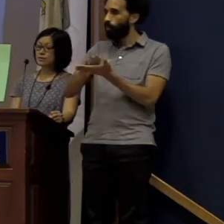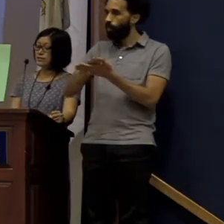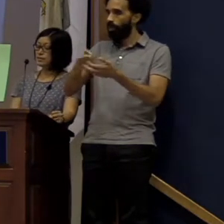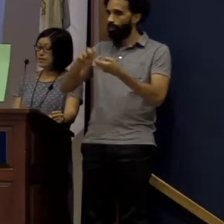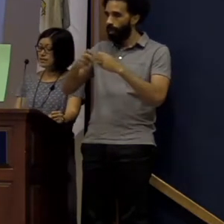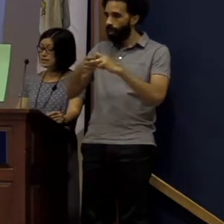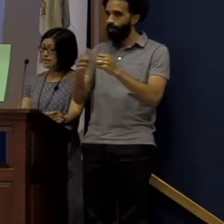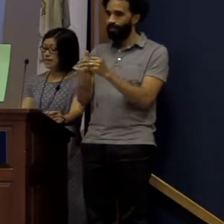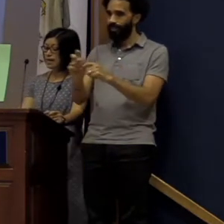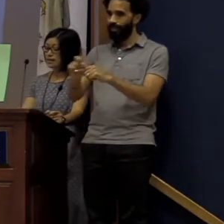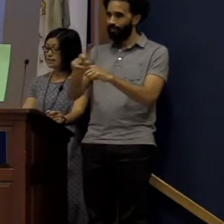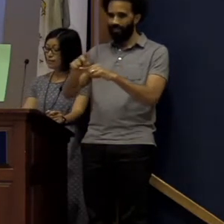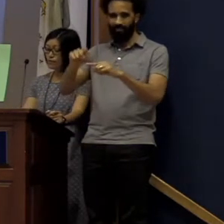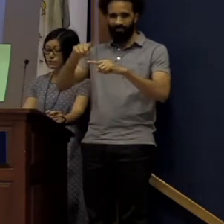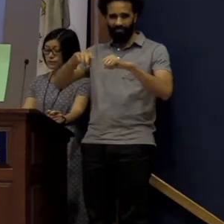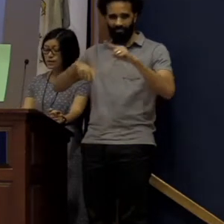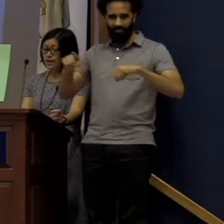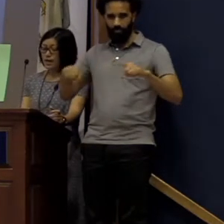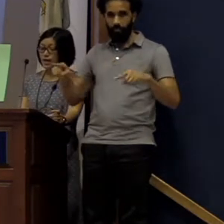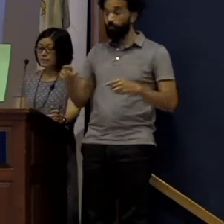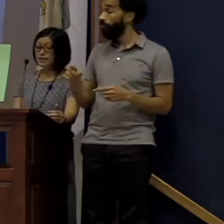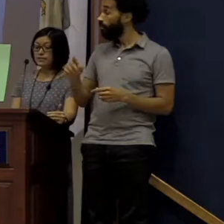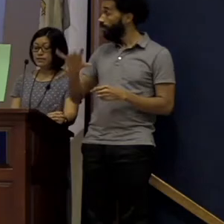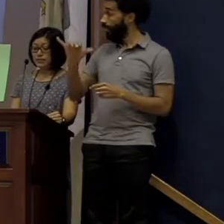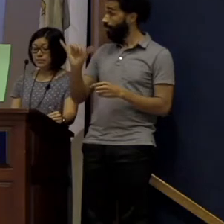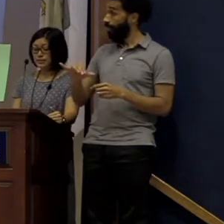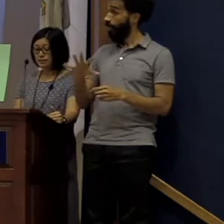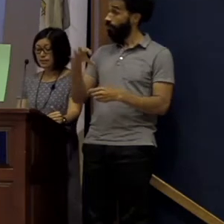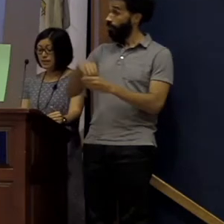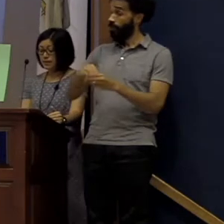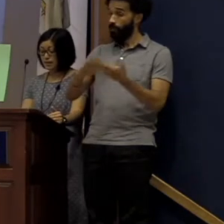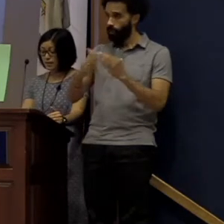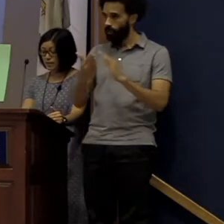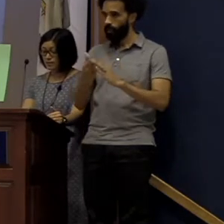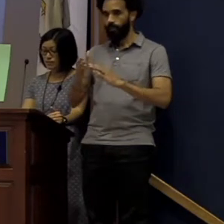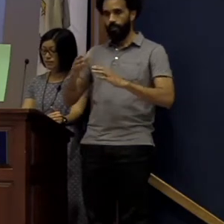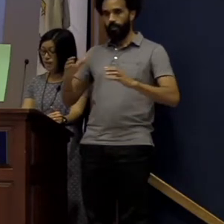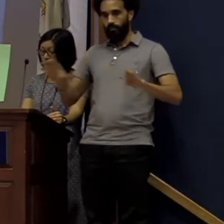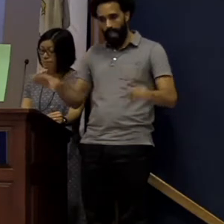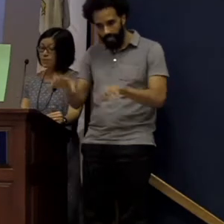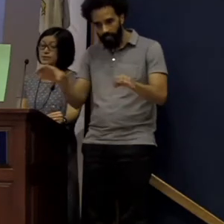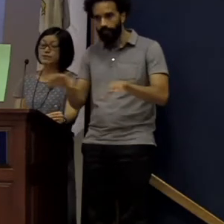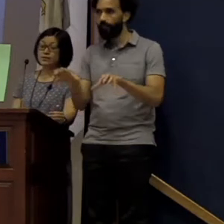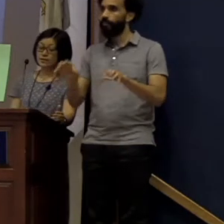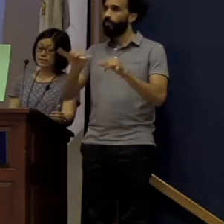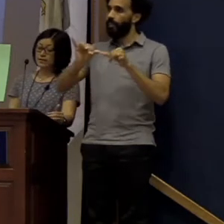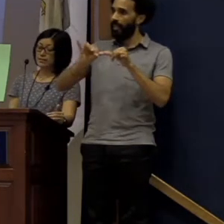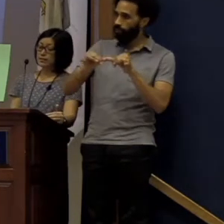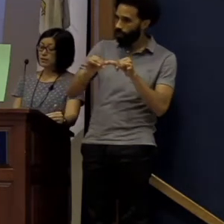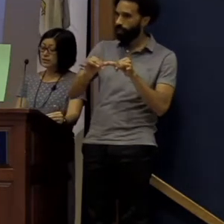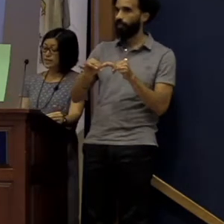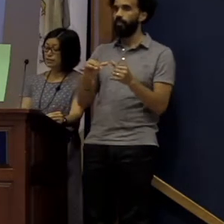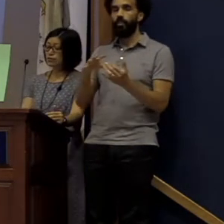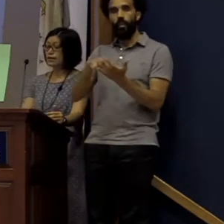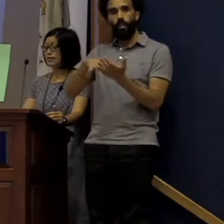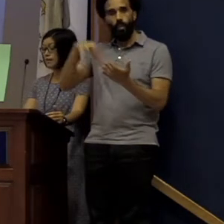community-based and involves iterative process of engineering design, purposeful learning of disciplinary content, trial and error,